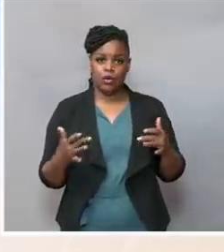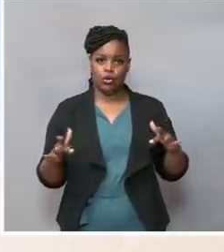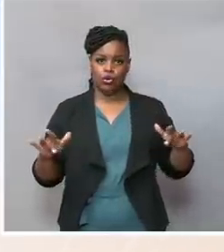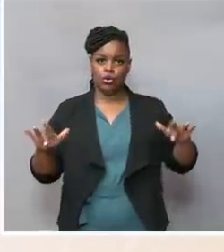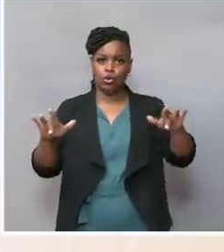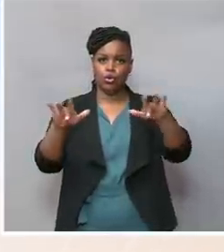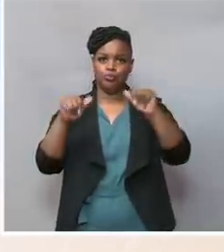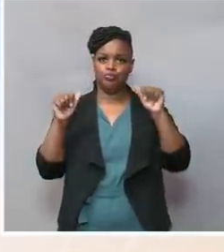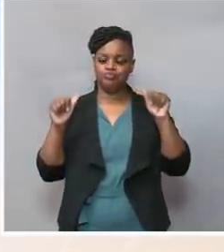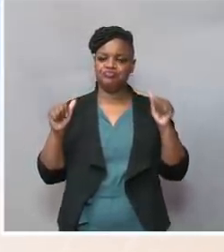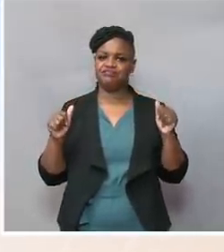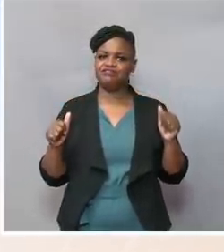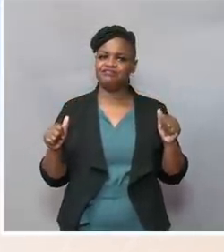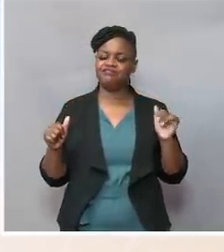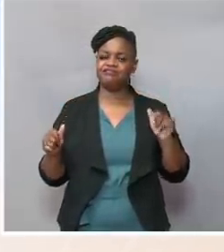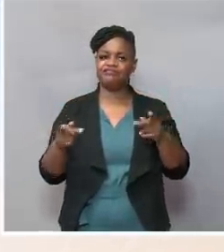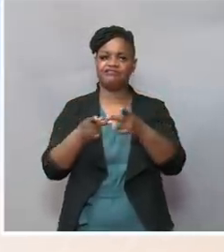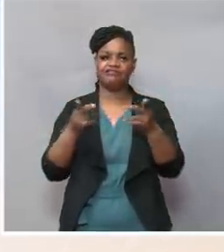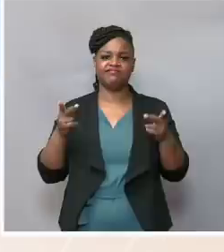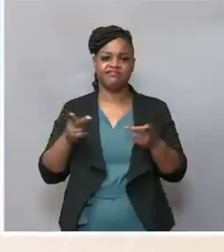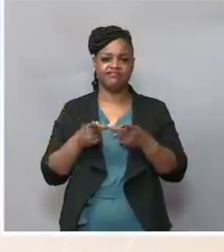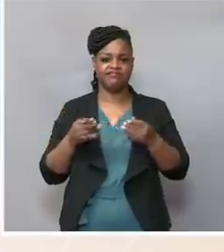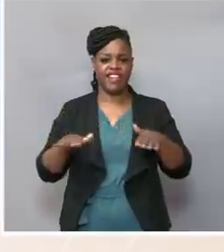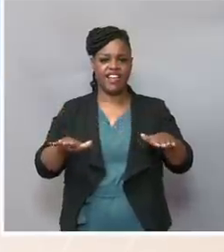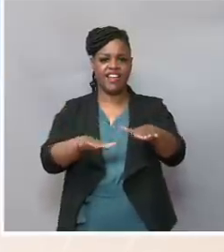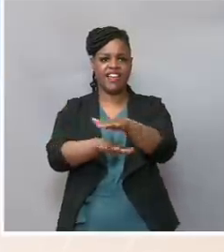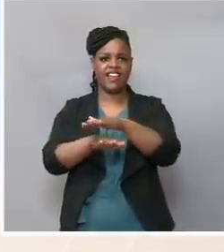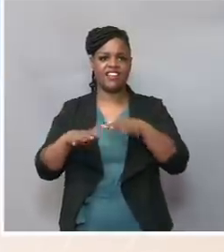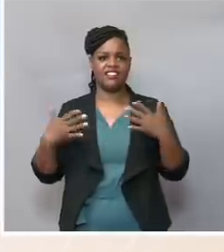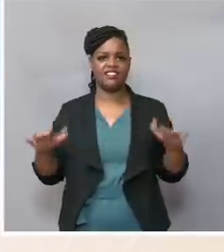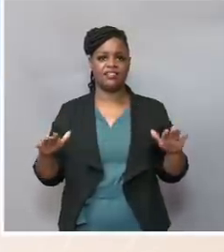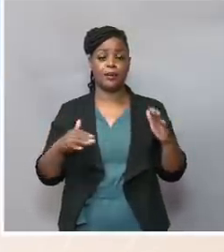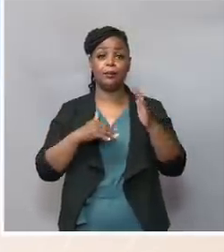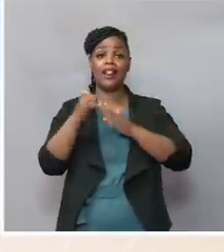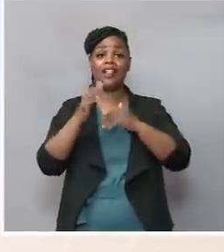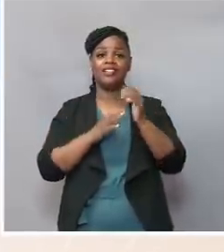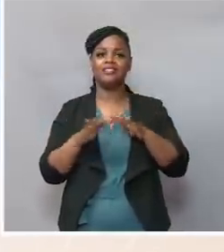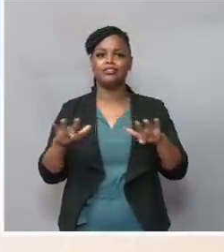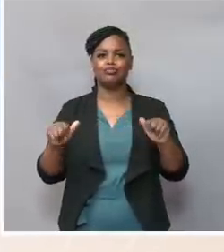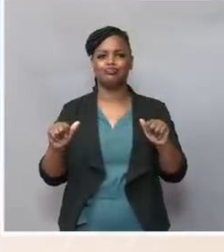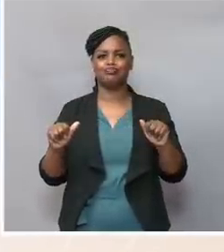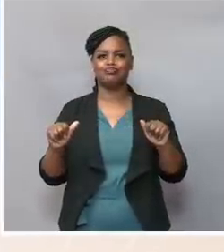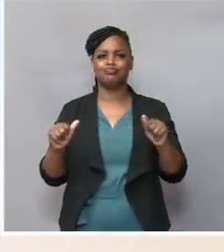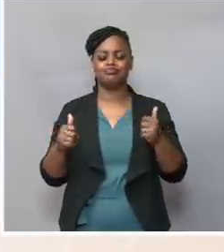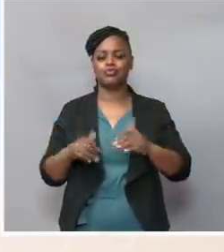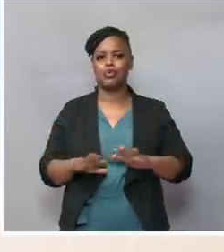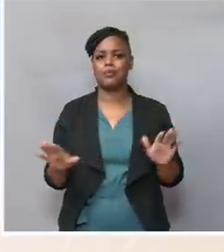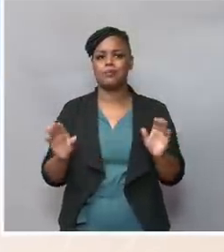the property is no longer on the site, although some outbuildings do exist.